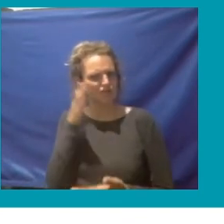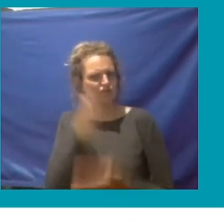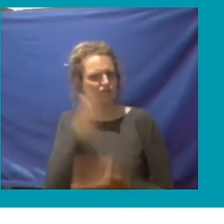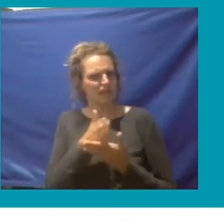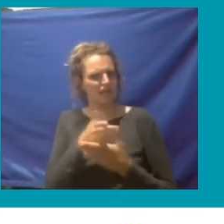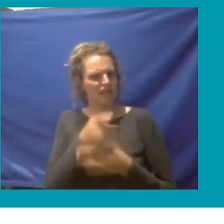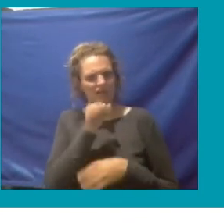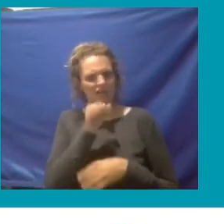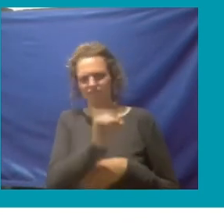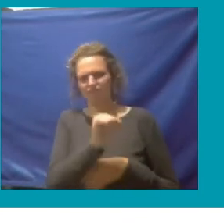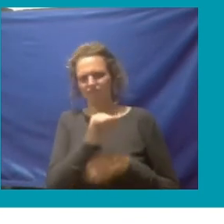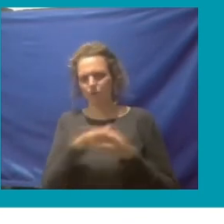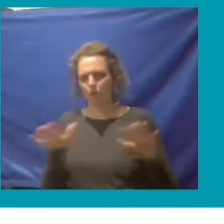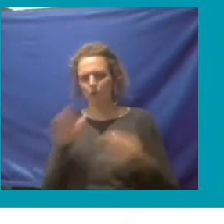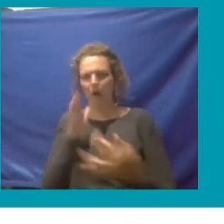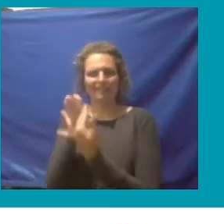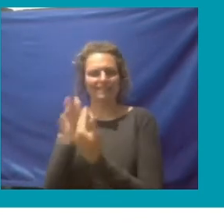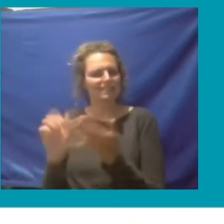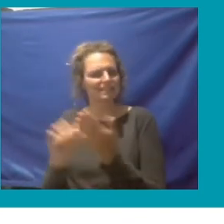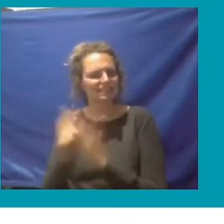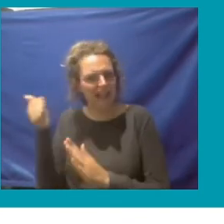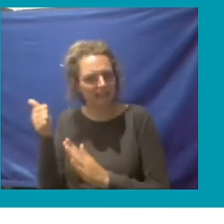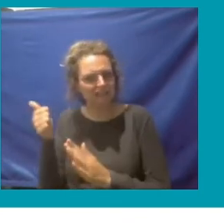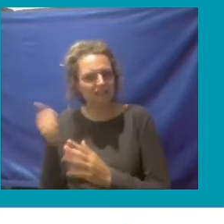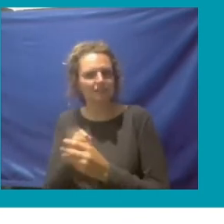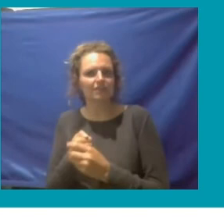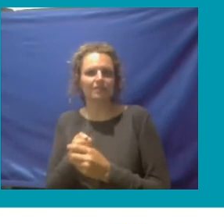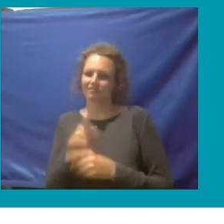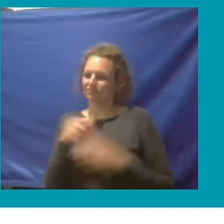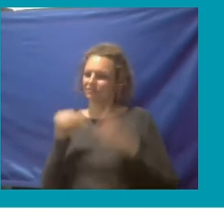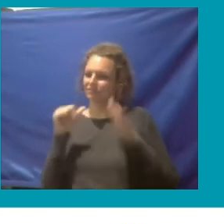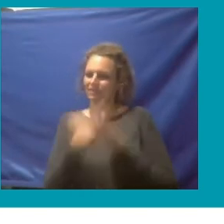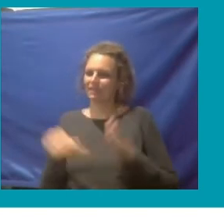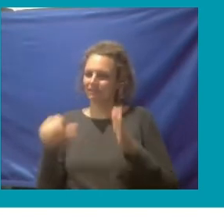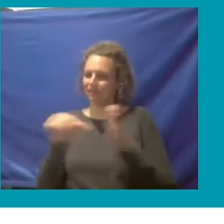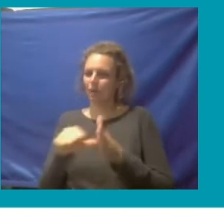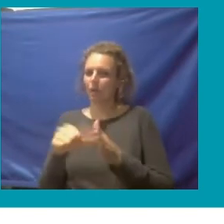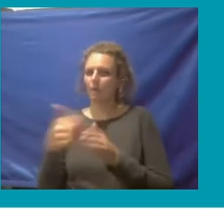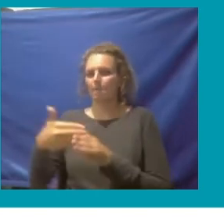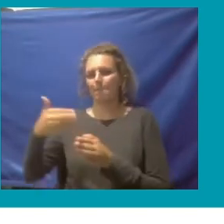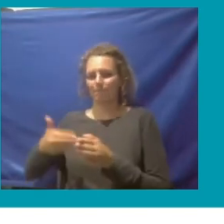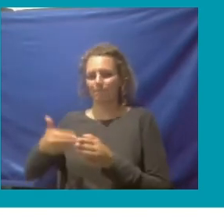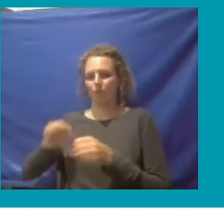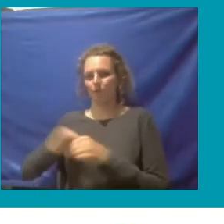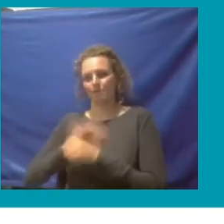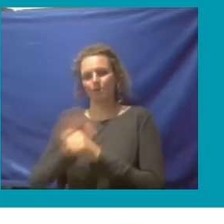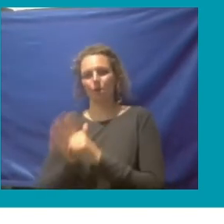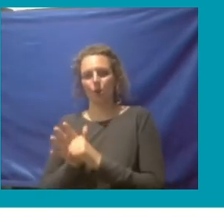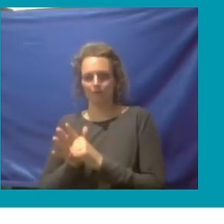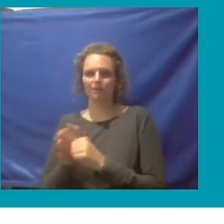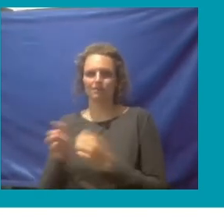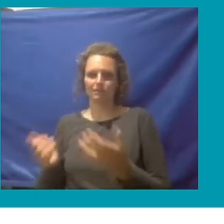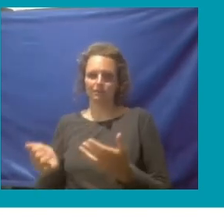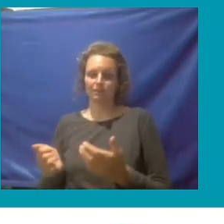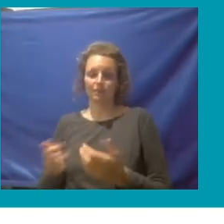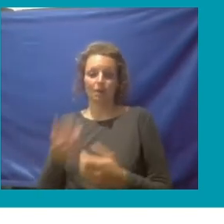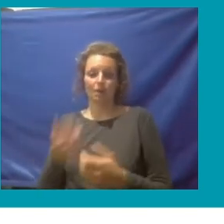that you're not accessing and it was a bit of a hard slog before COVID. I mean, we had some amazing, you know, very forward thinking,